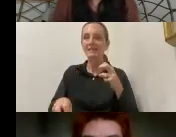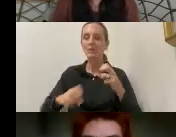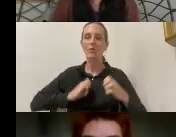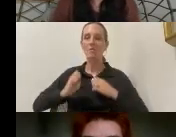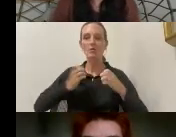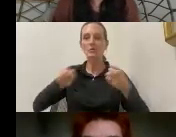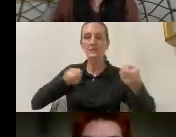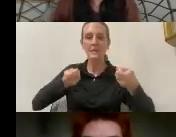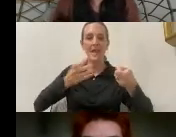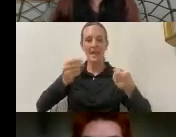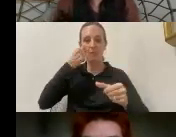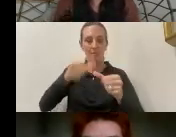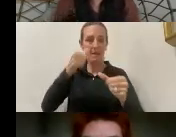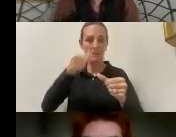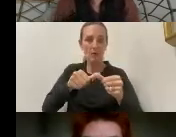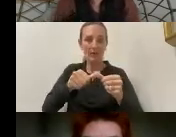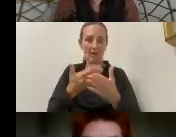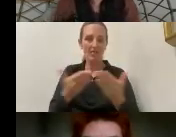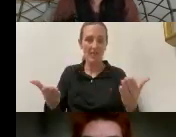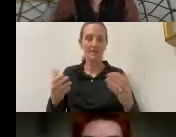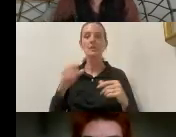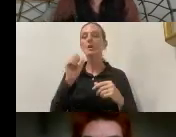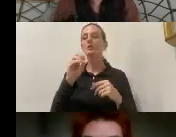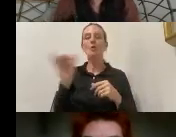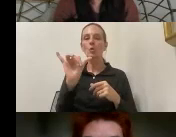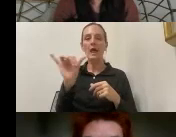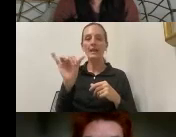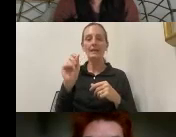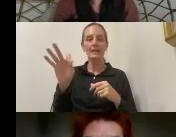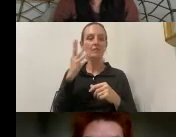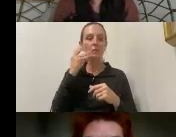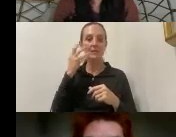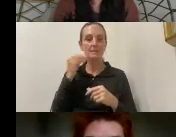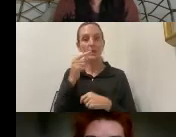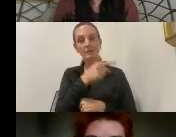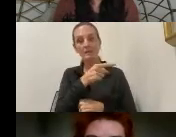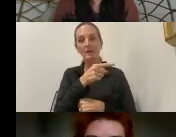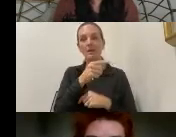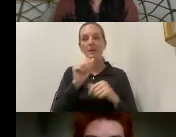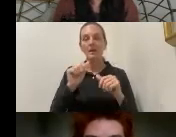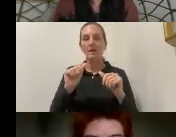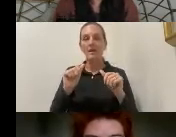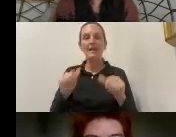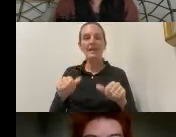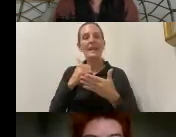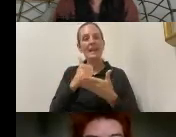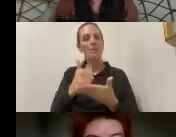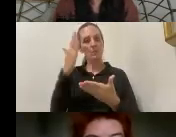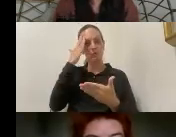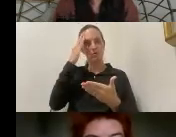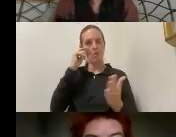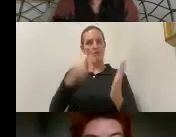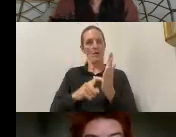So things like this can be very helpful in the moment, but when it drags on it can have